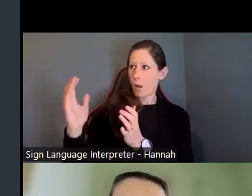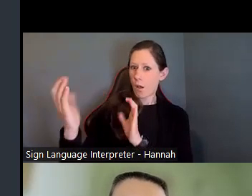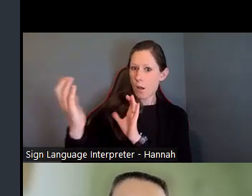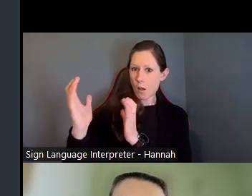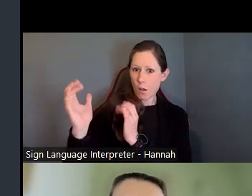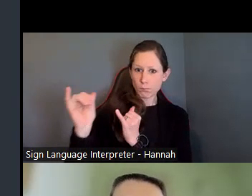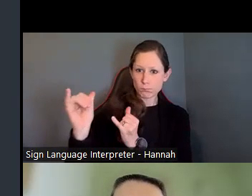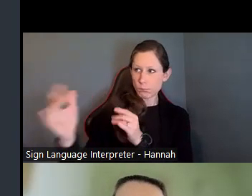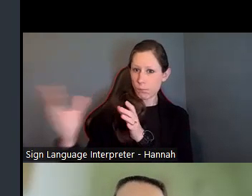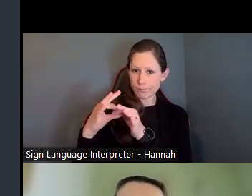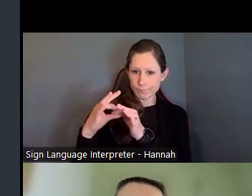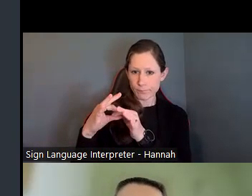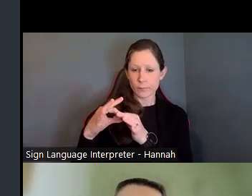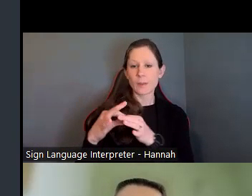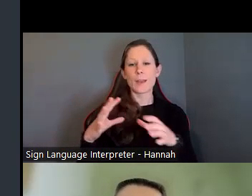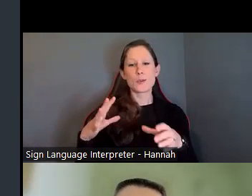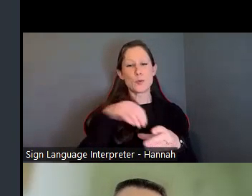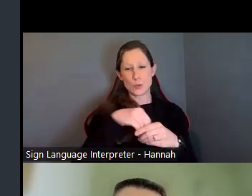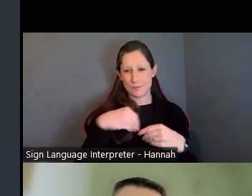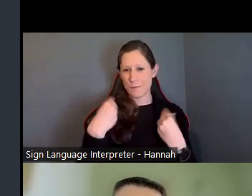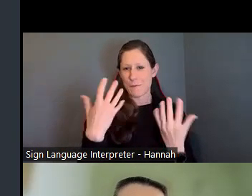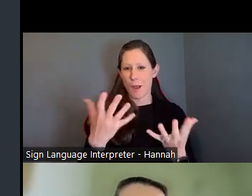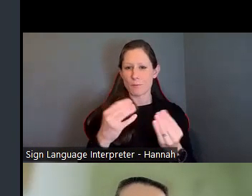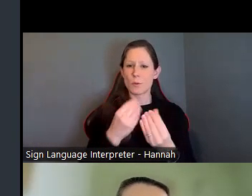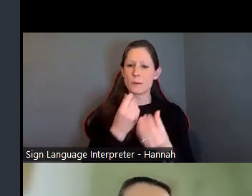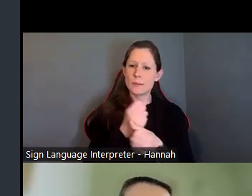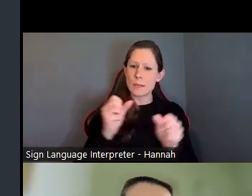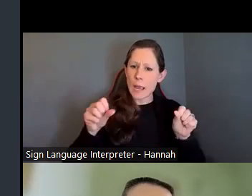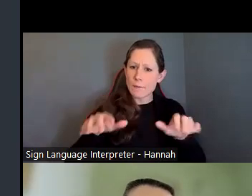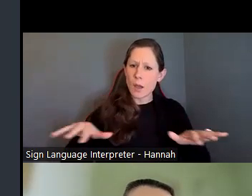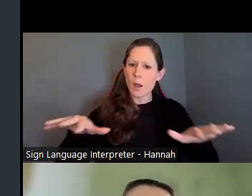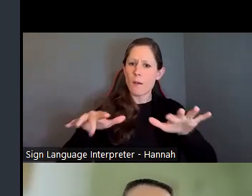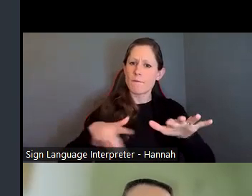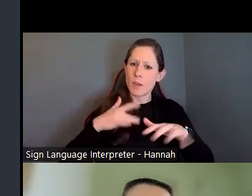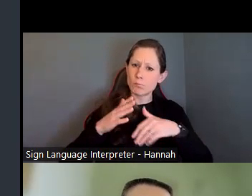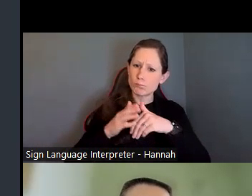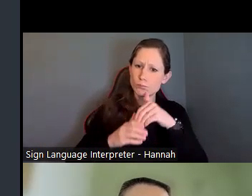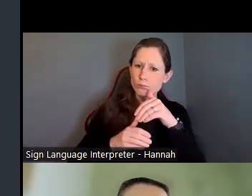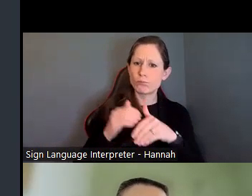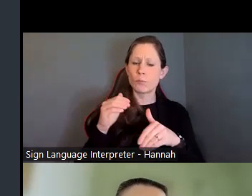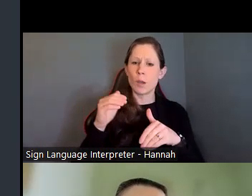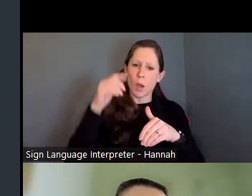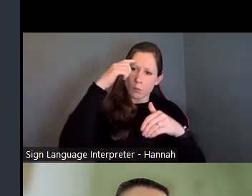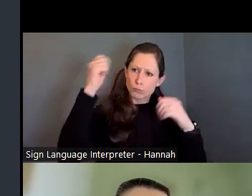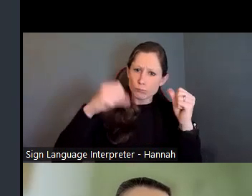Inclusion provides that safe space for collective thought. Collective disagreement.